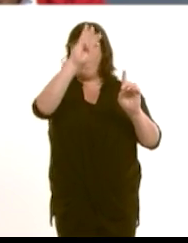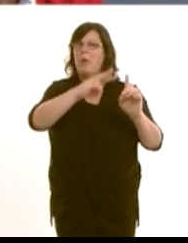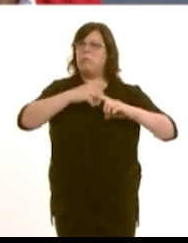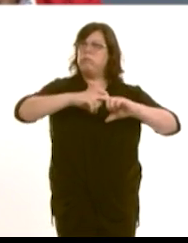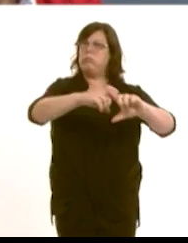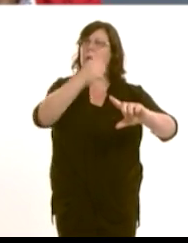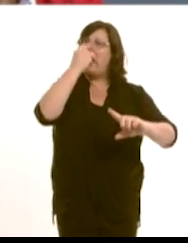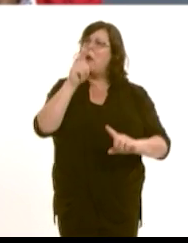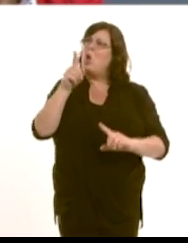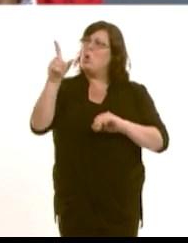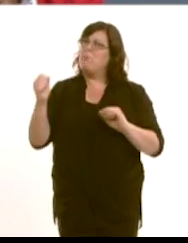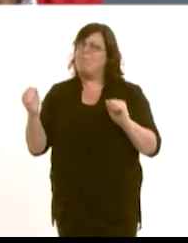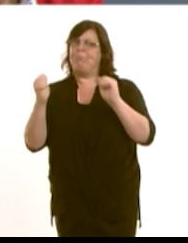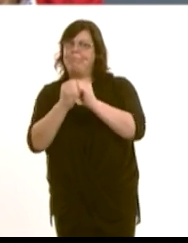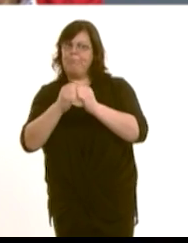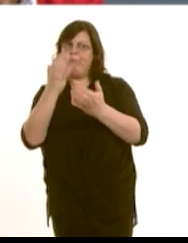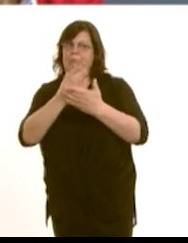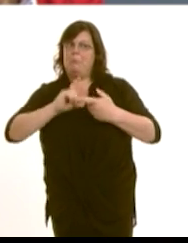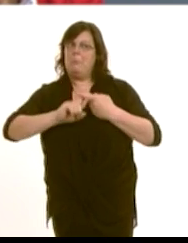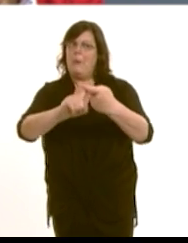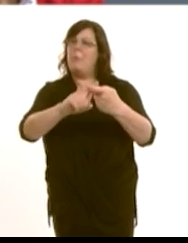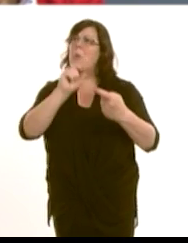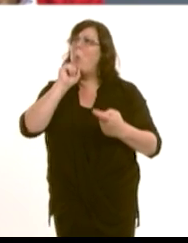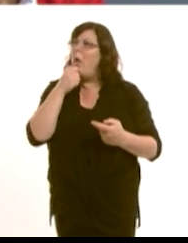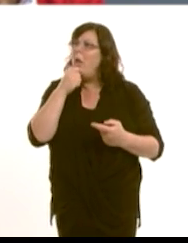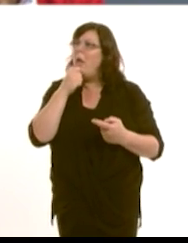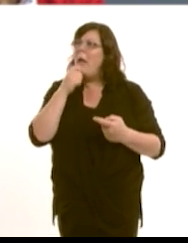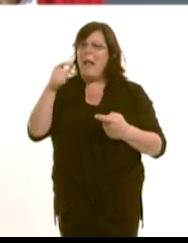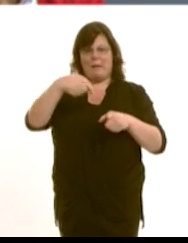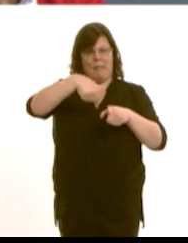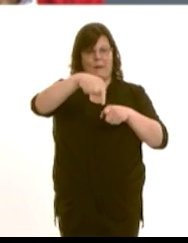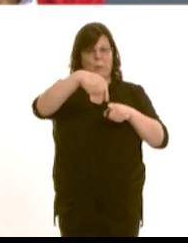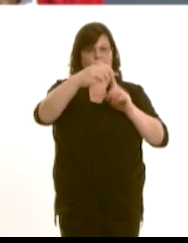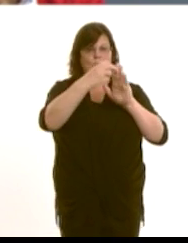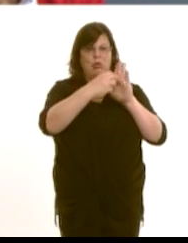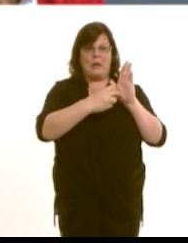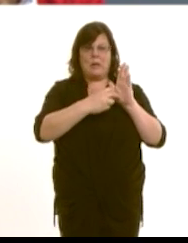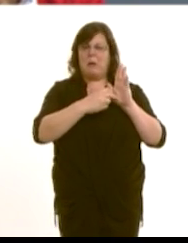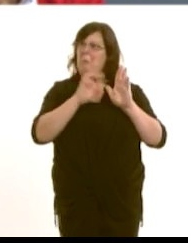And can you explain why thereís no statement on this weekís agenda on the suspension of